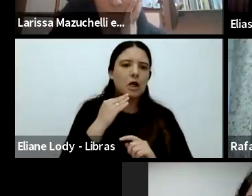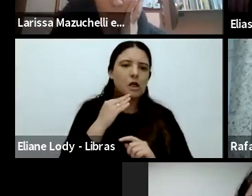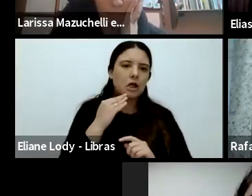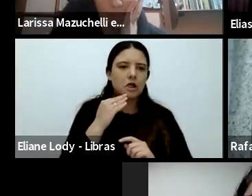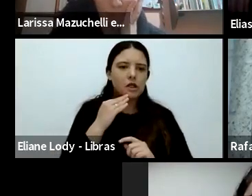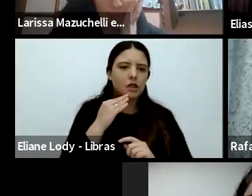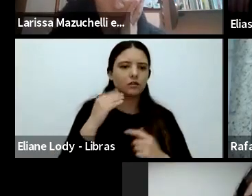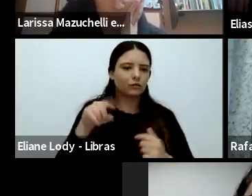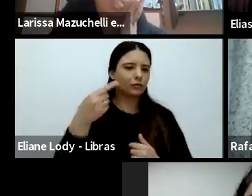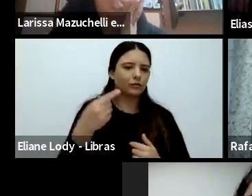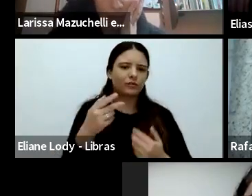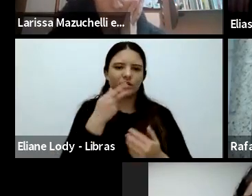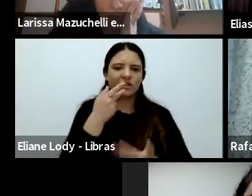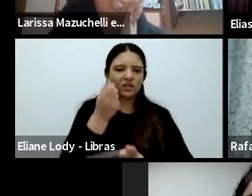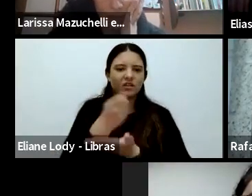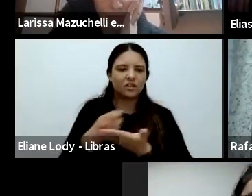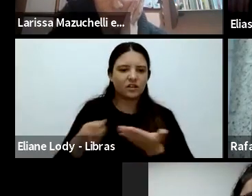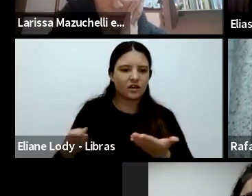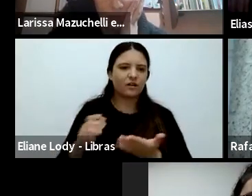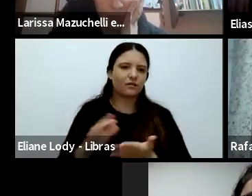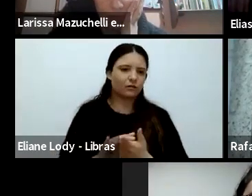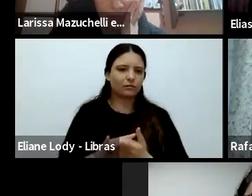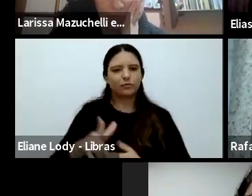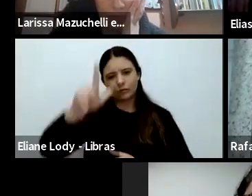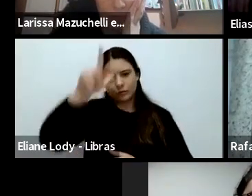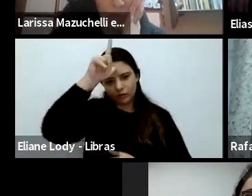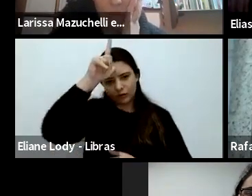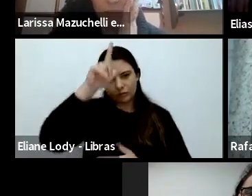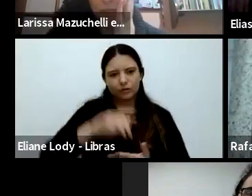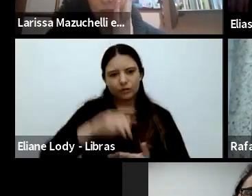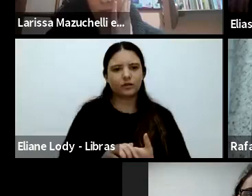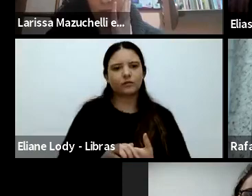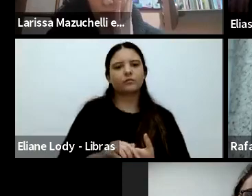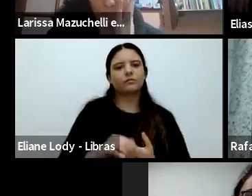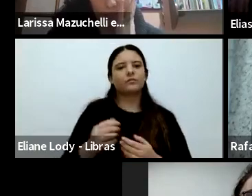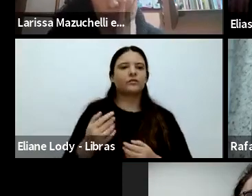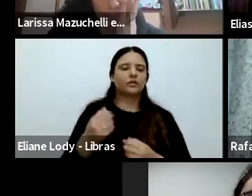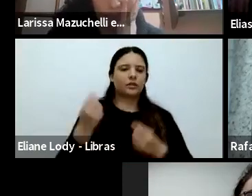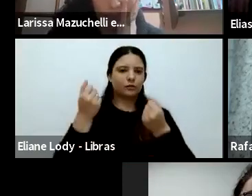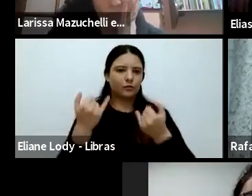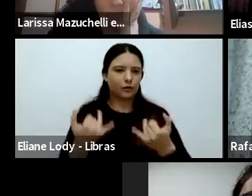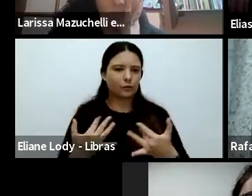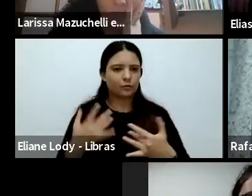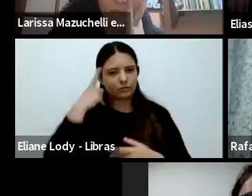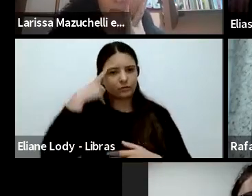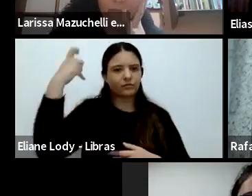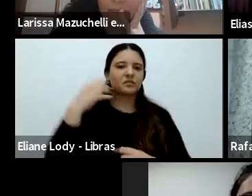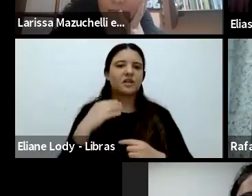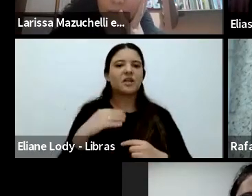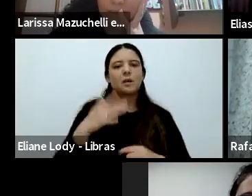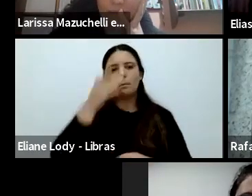s was something they inherited from the Germans who came up with the idea.